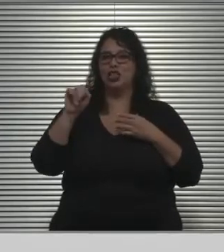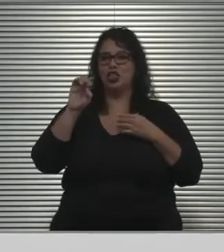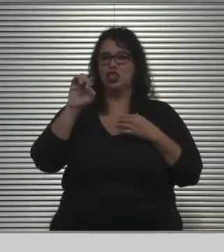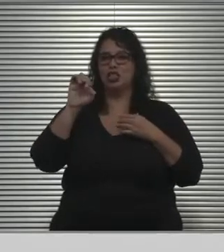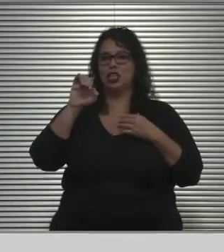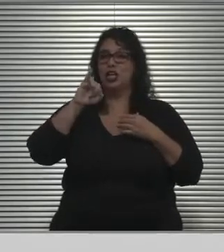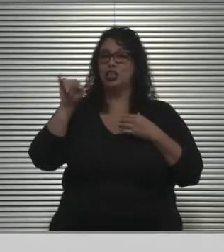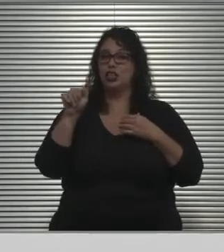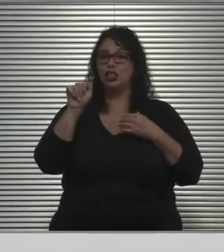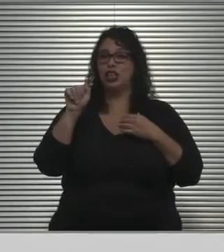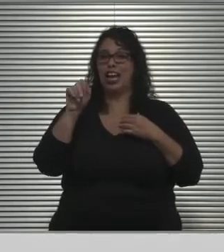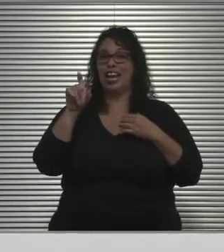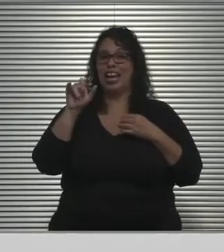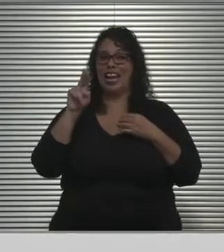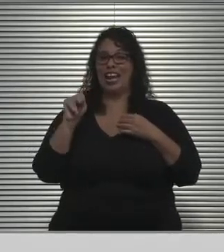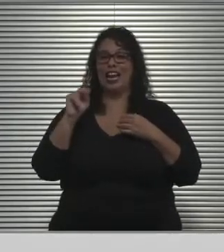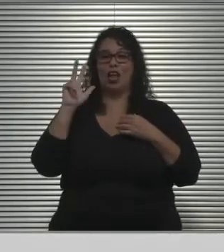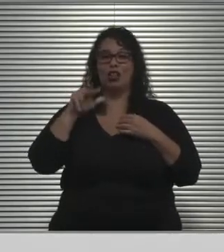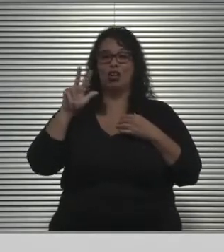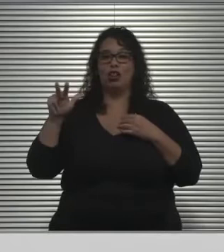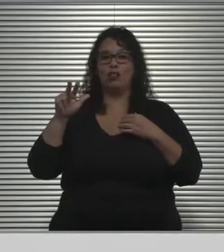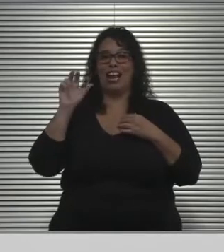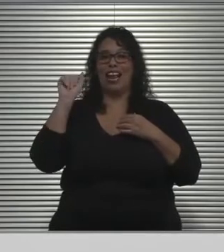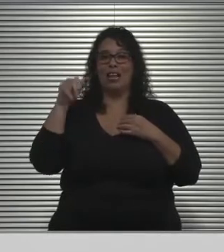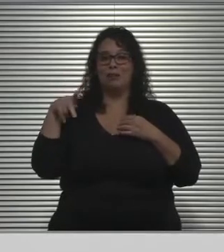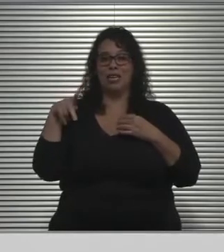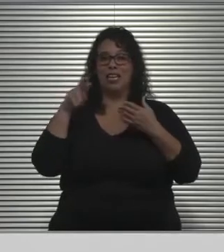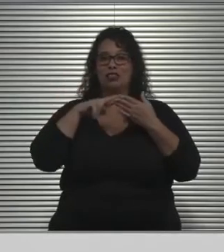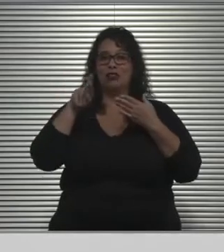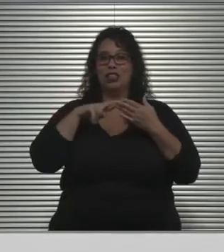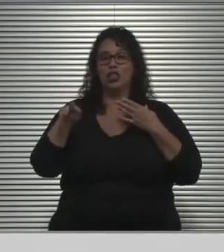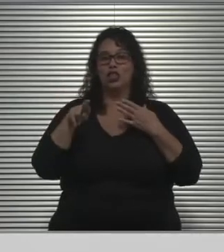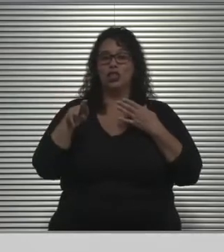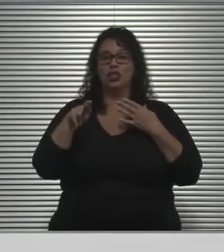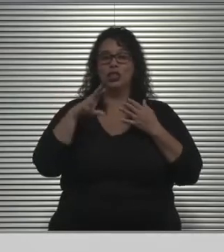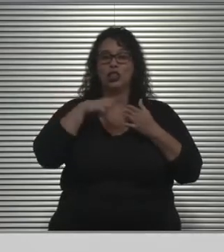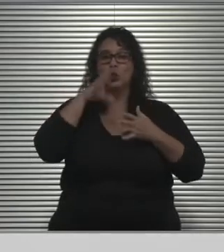are among 33 advanced placement research students globally